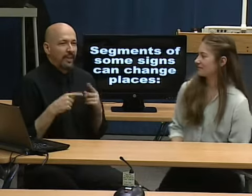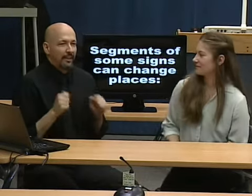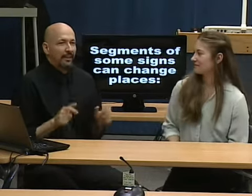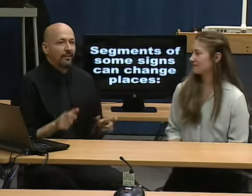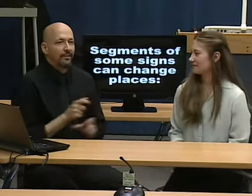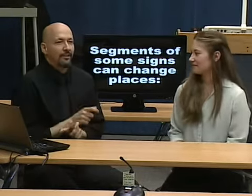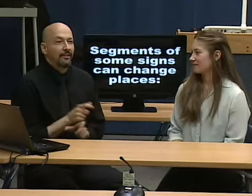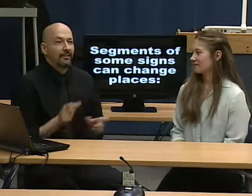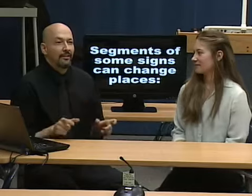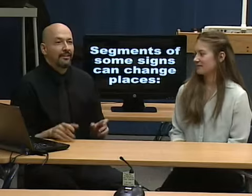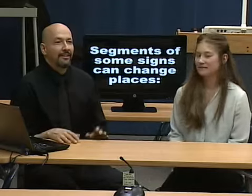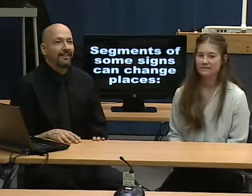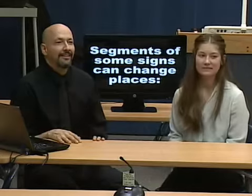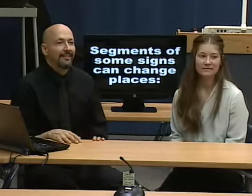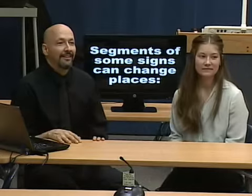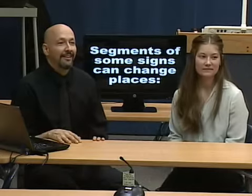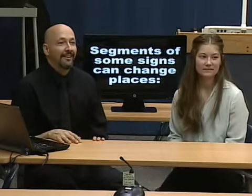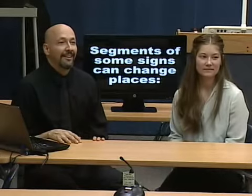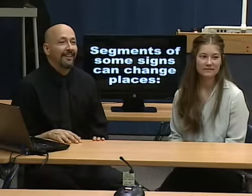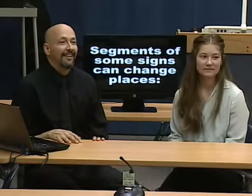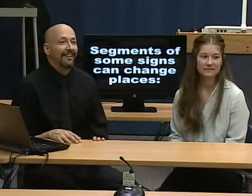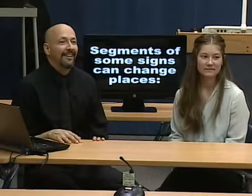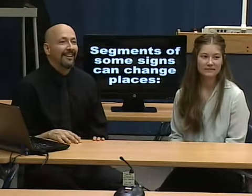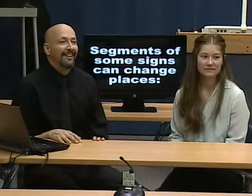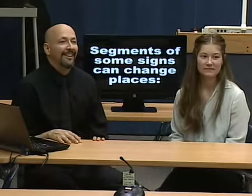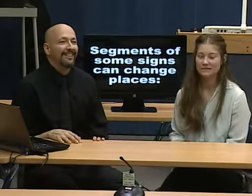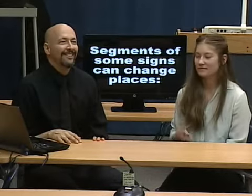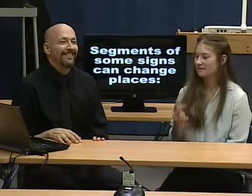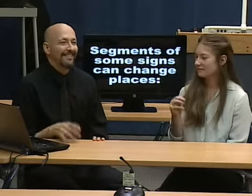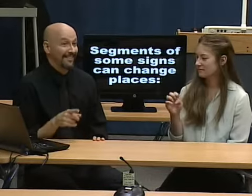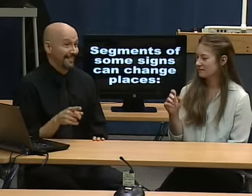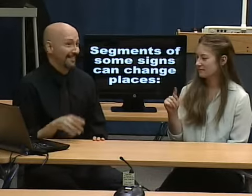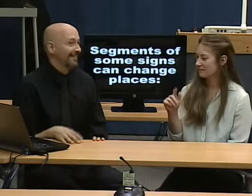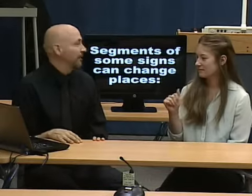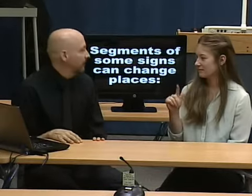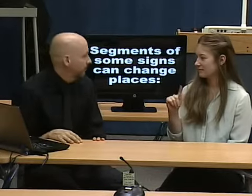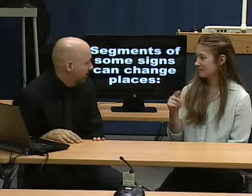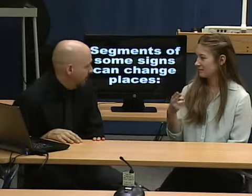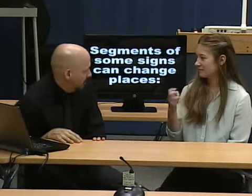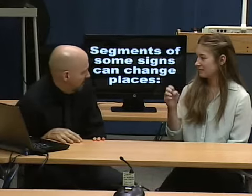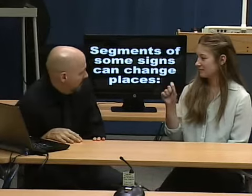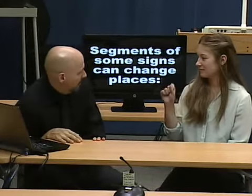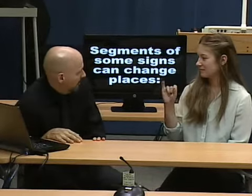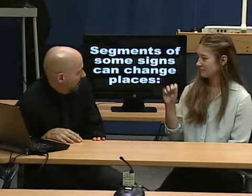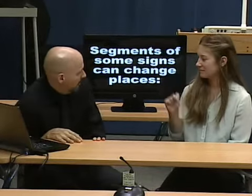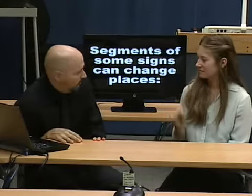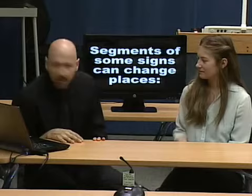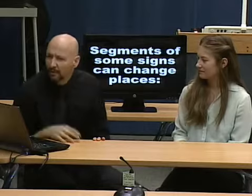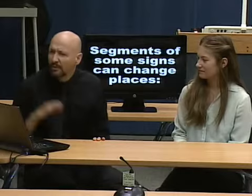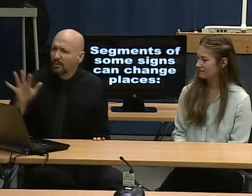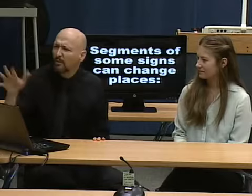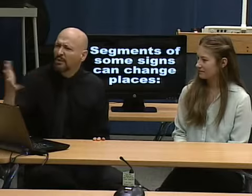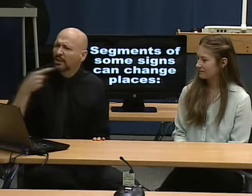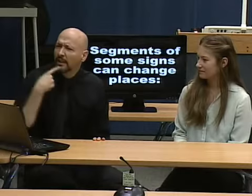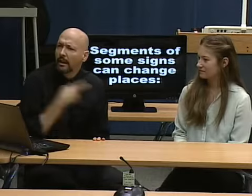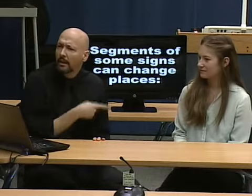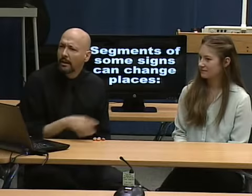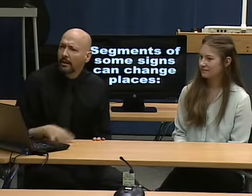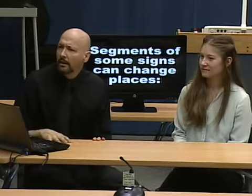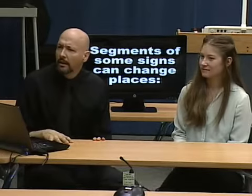Segments that can change places... M-E-T-A-T-H-E-S-I-S Hey, what'd she say?